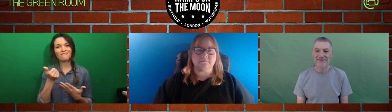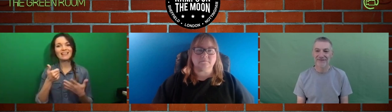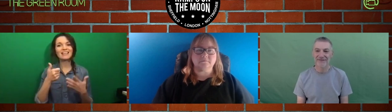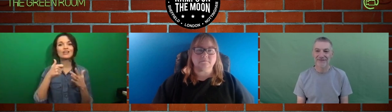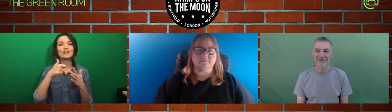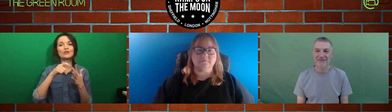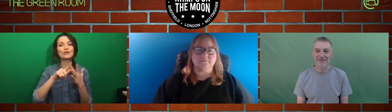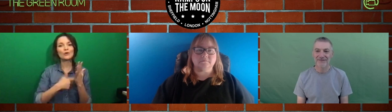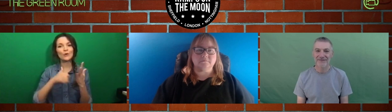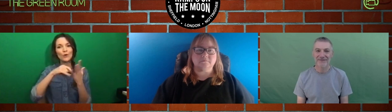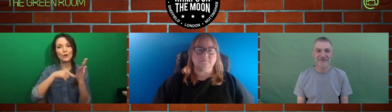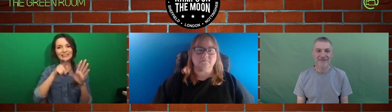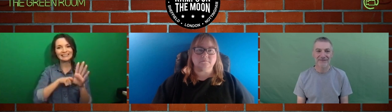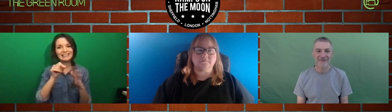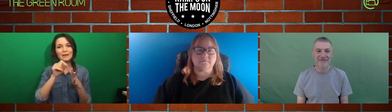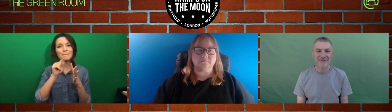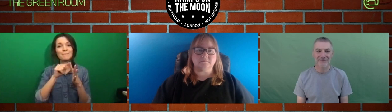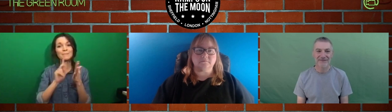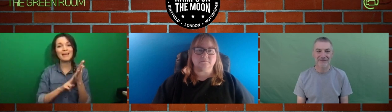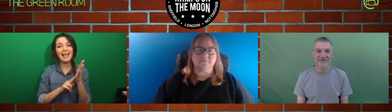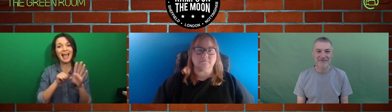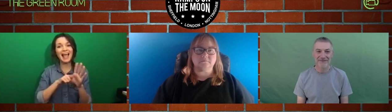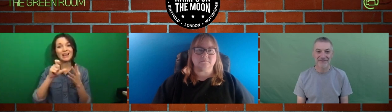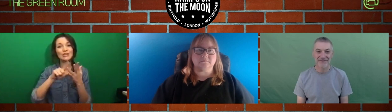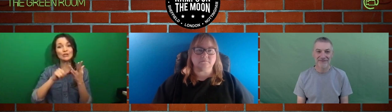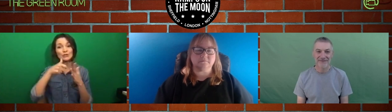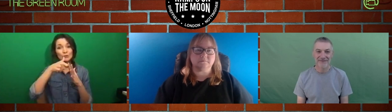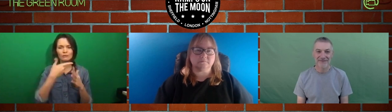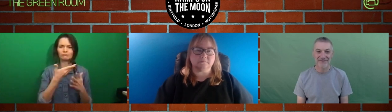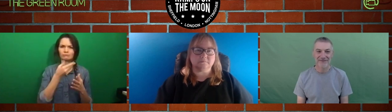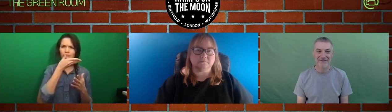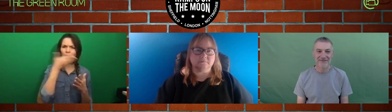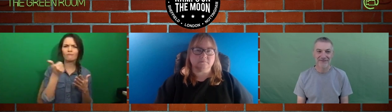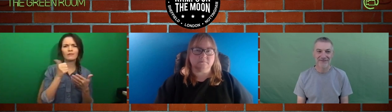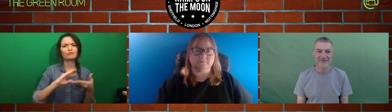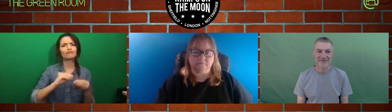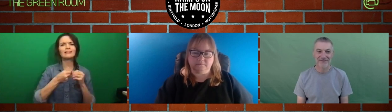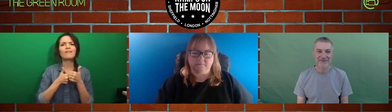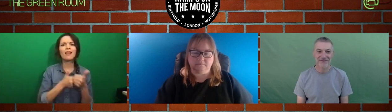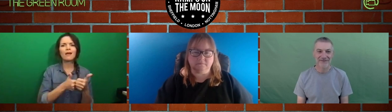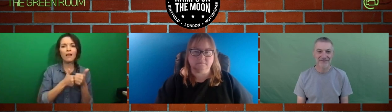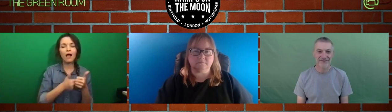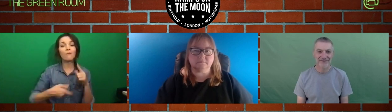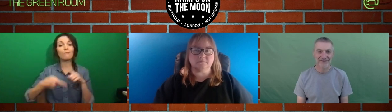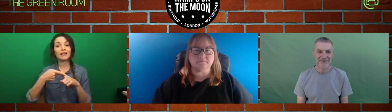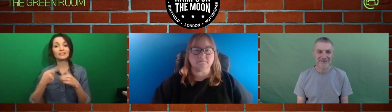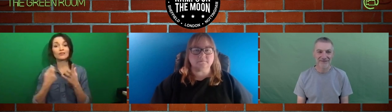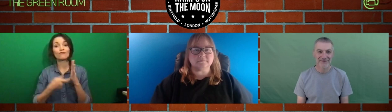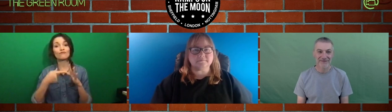enabler and Rebekah Hill who played Luna in the production of Oliver